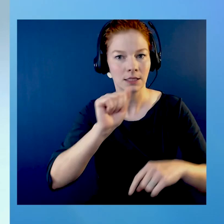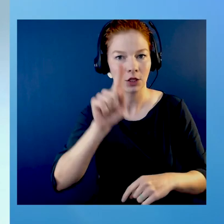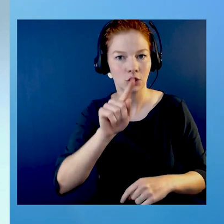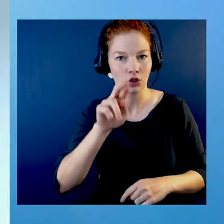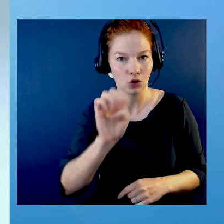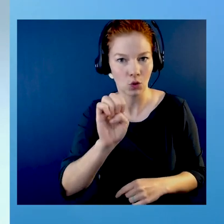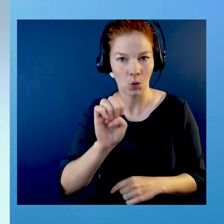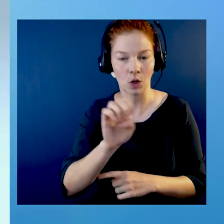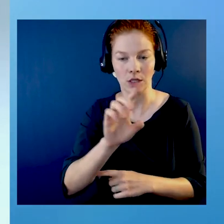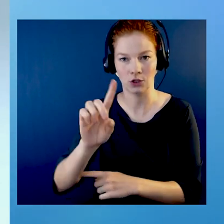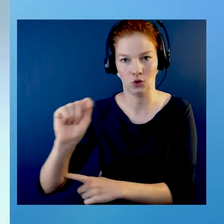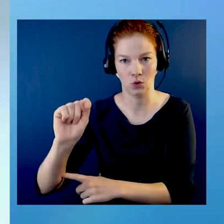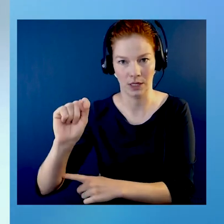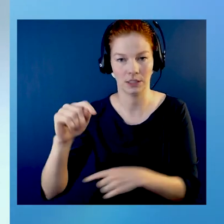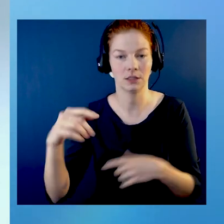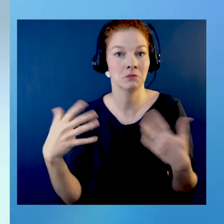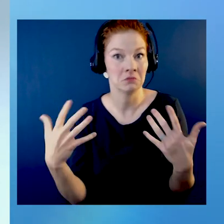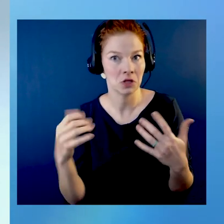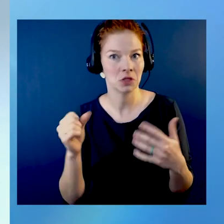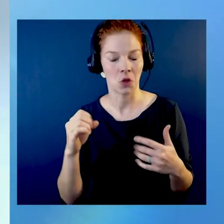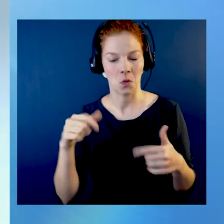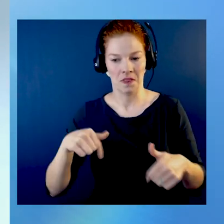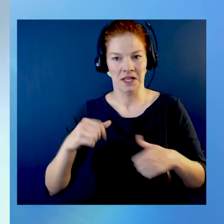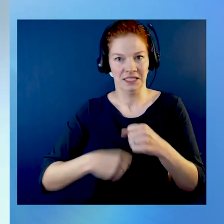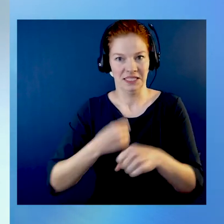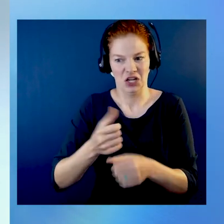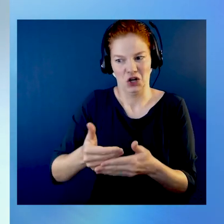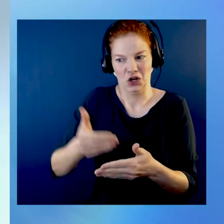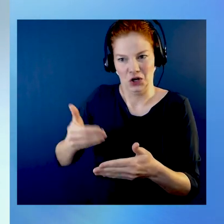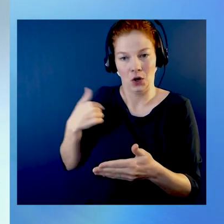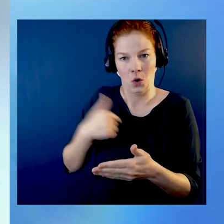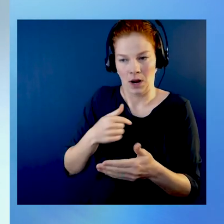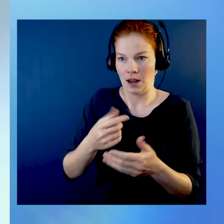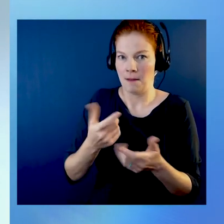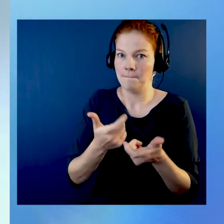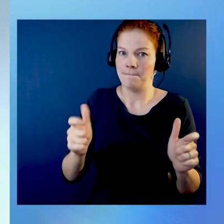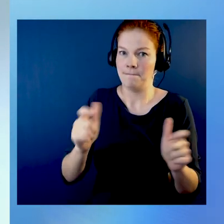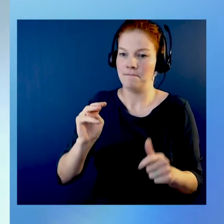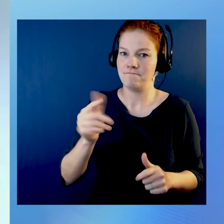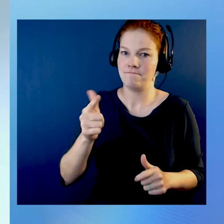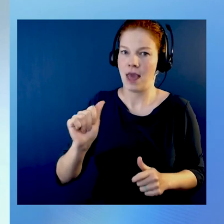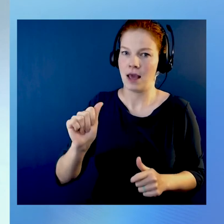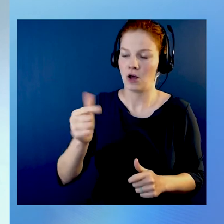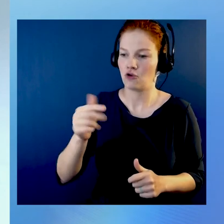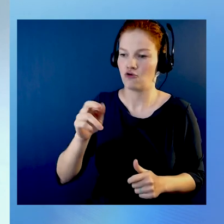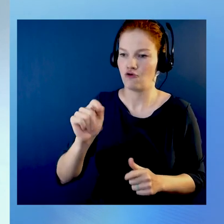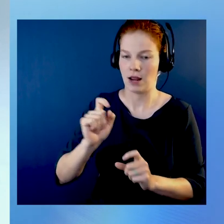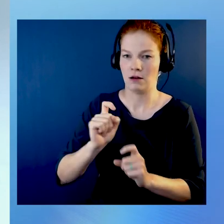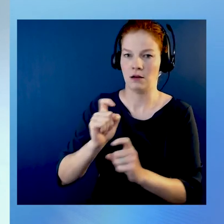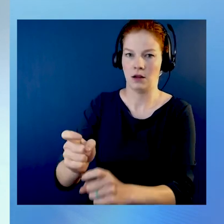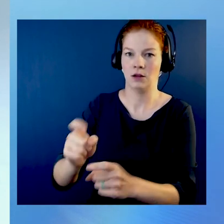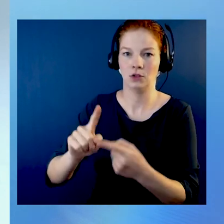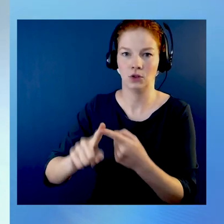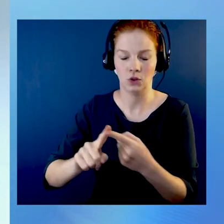Earlier this year, we awarded a Mega-grant to WSP, who are a global engineering firm who provides